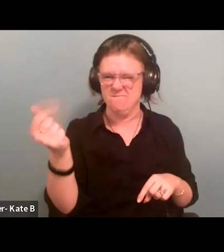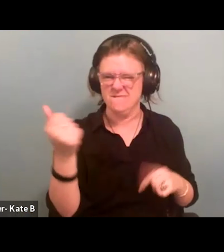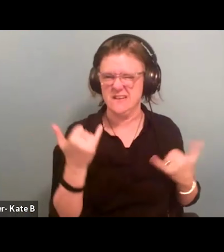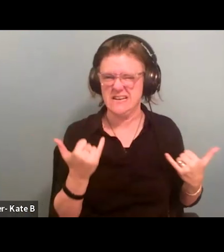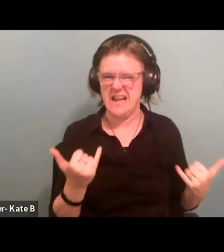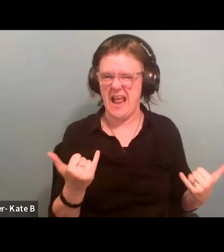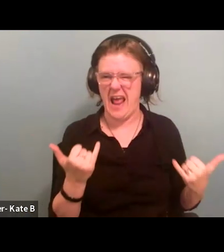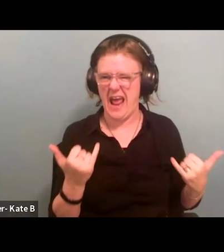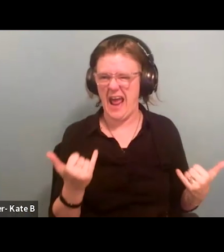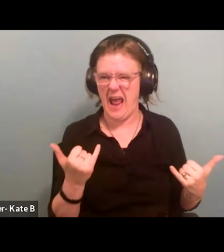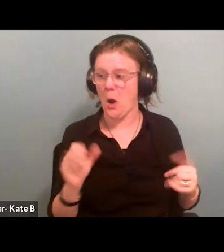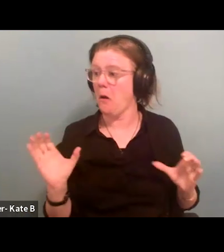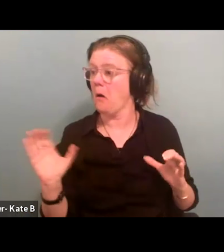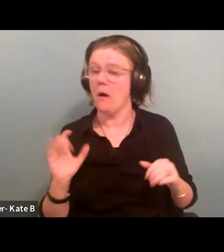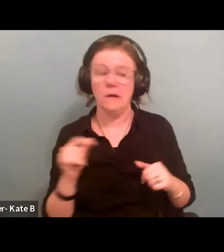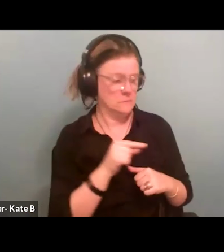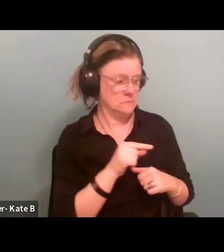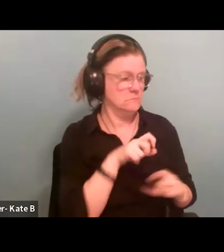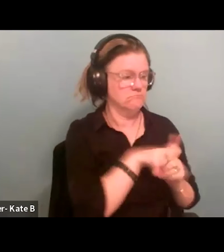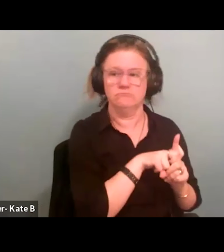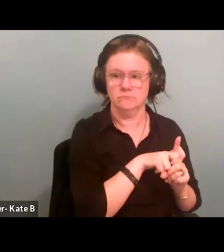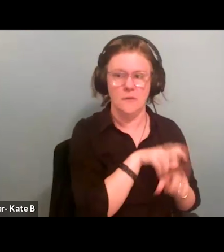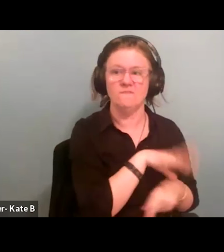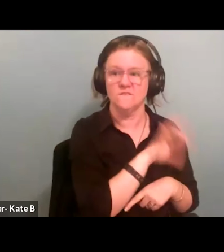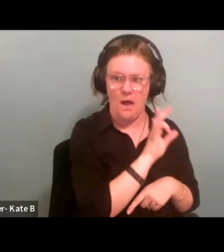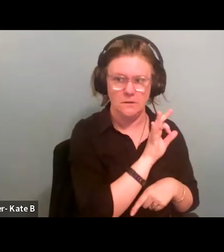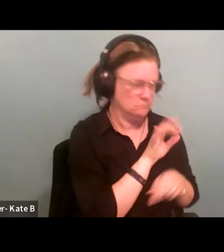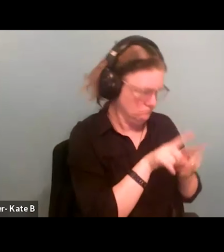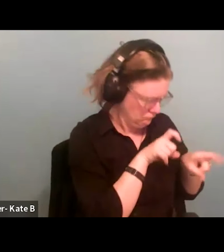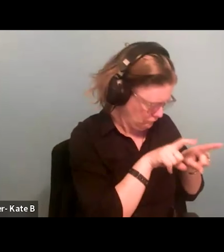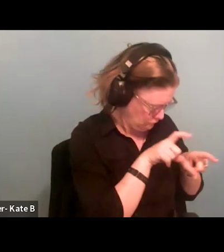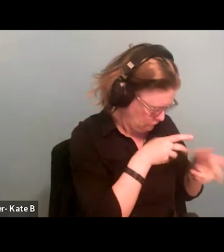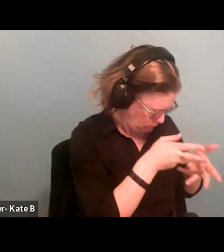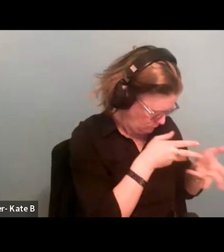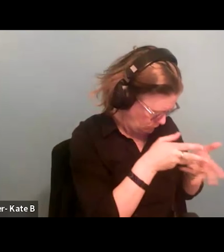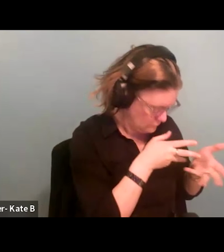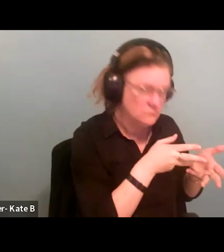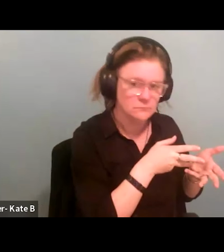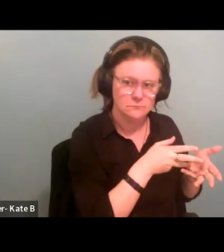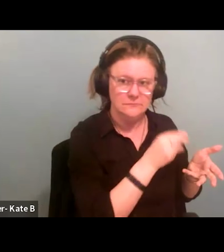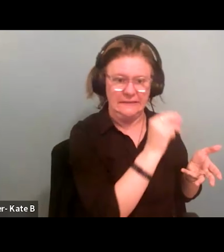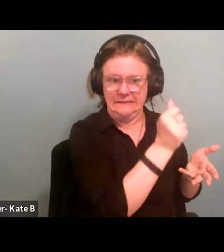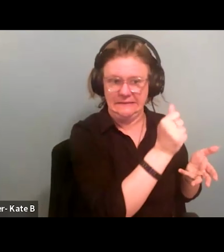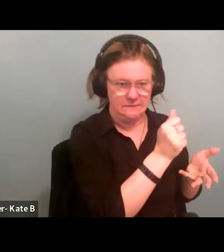soon as we can find that older adult, and we can face to face